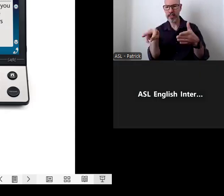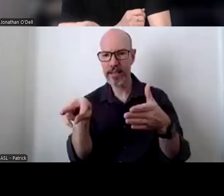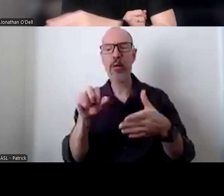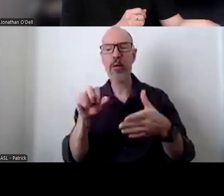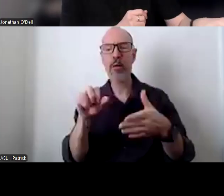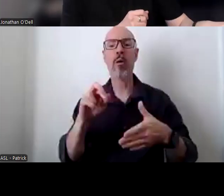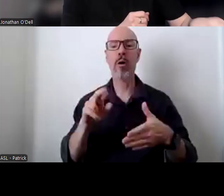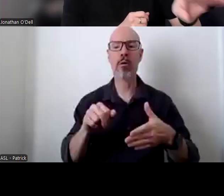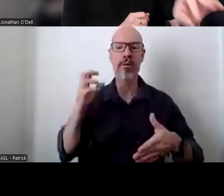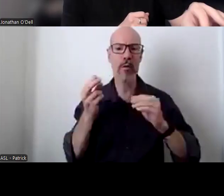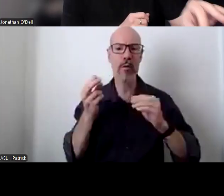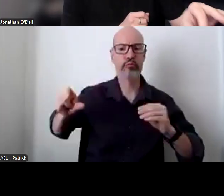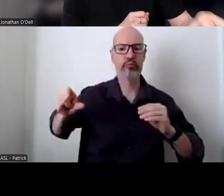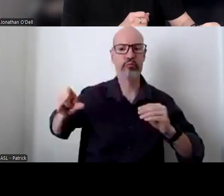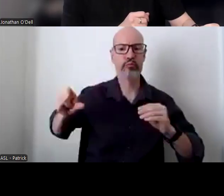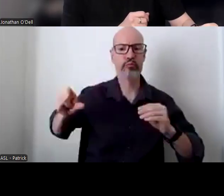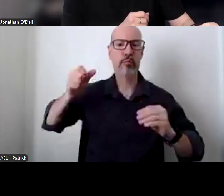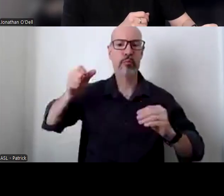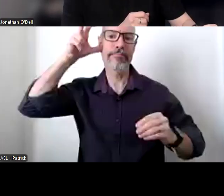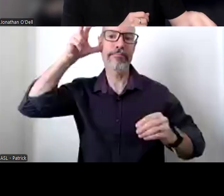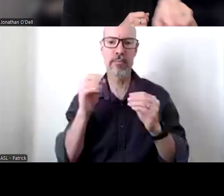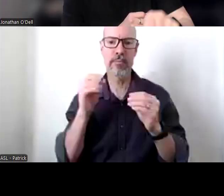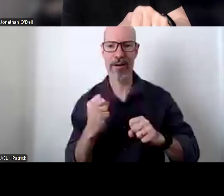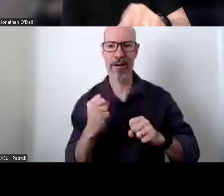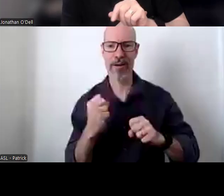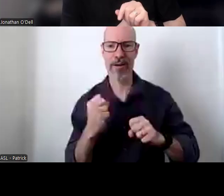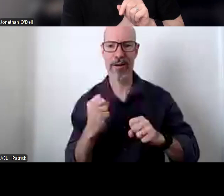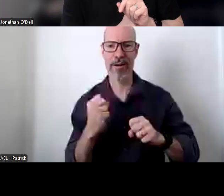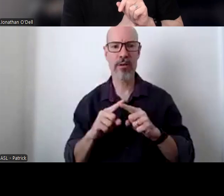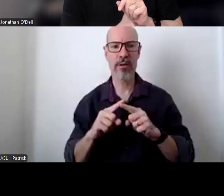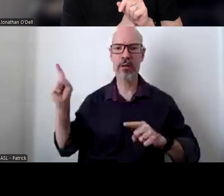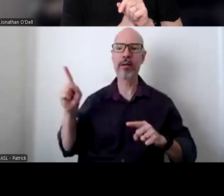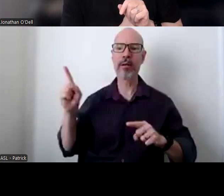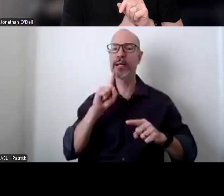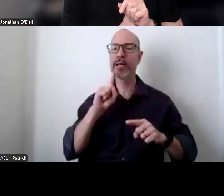with a disability. That program addresses everybody who has got a But this is something you can